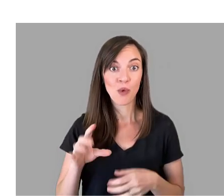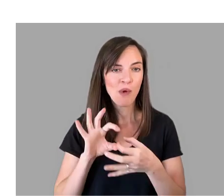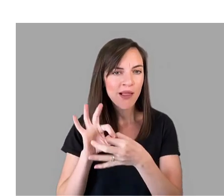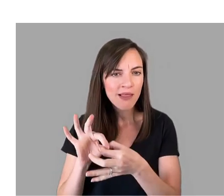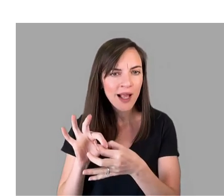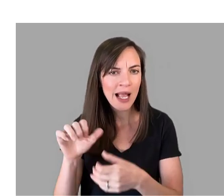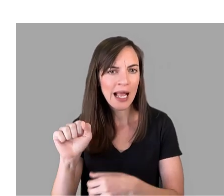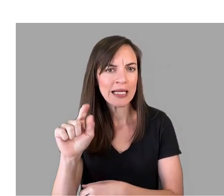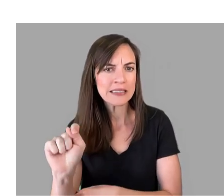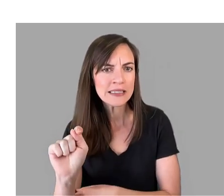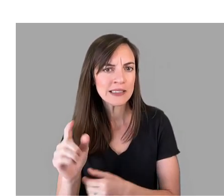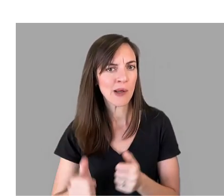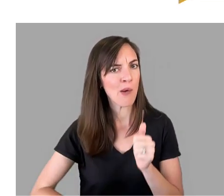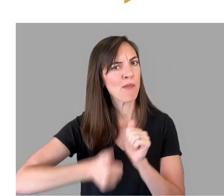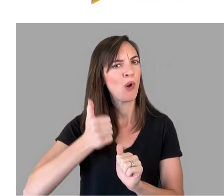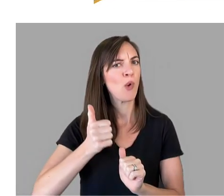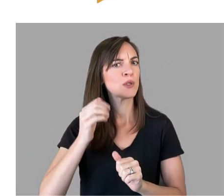Most people when they think of students who are deaf or hard of